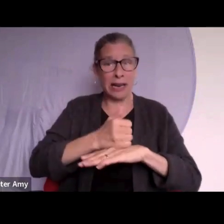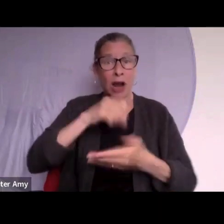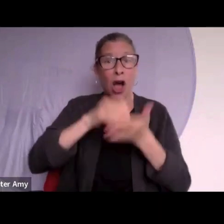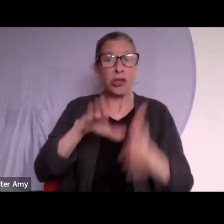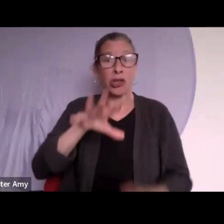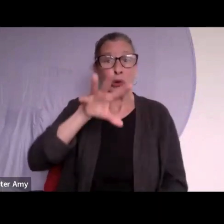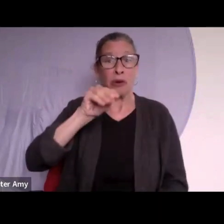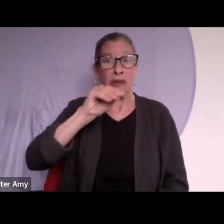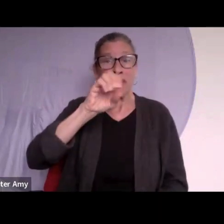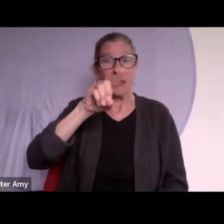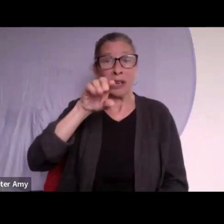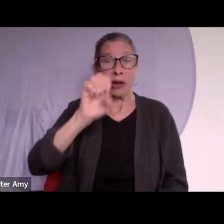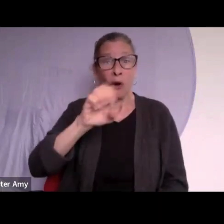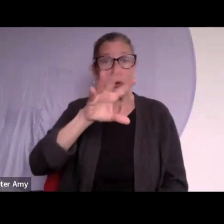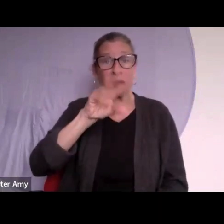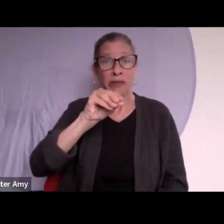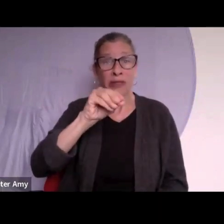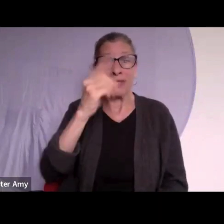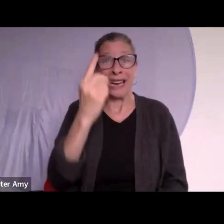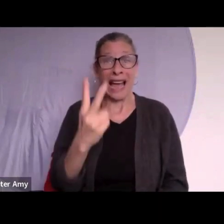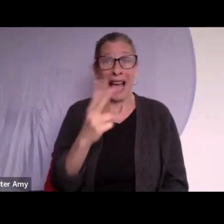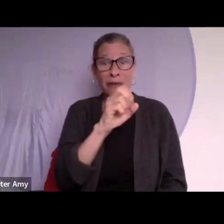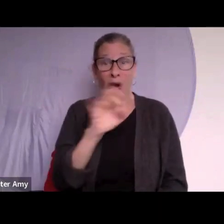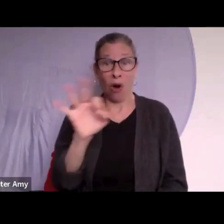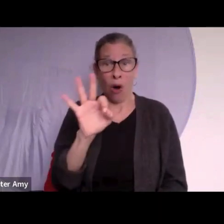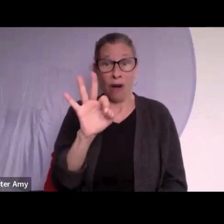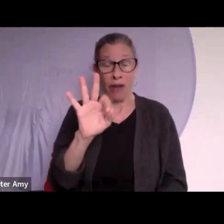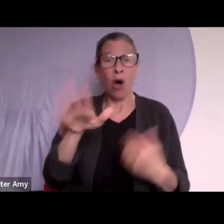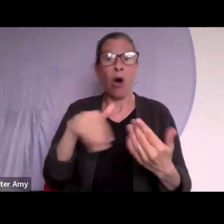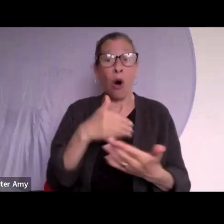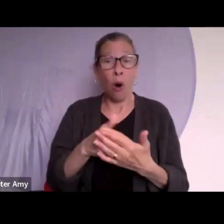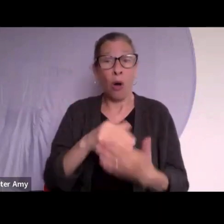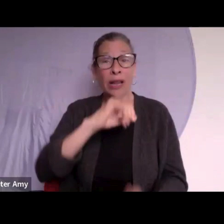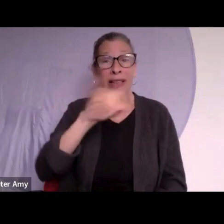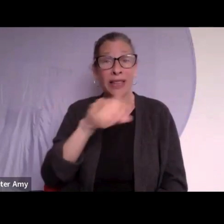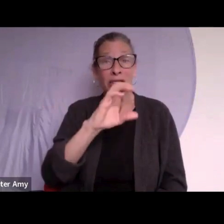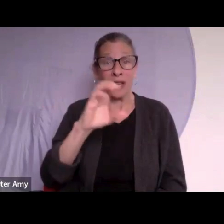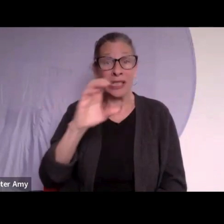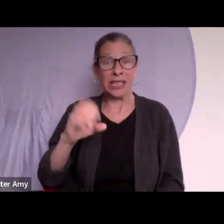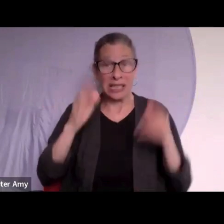50% off of all screenings at the JCC in person or virtually. So